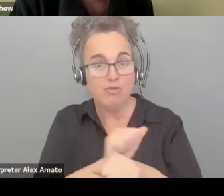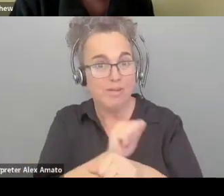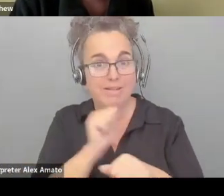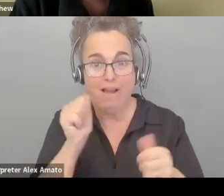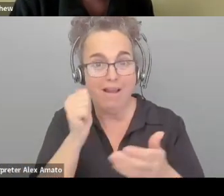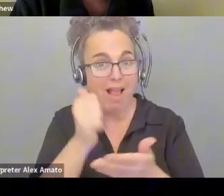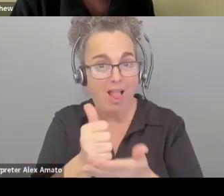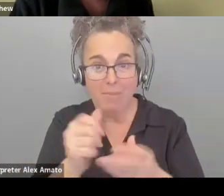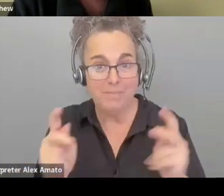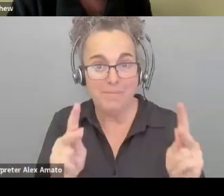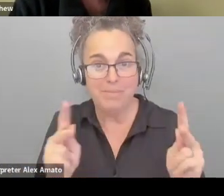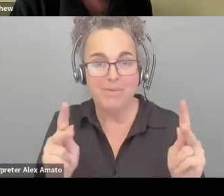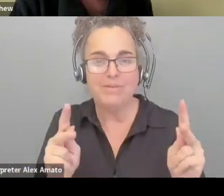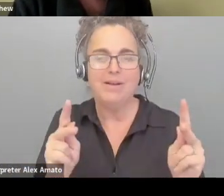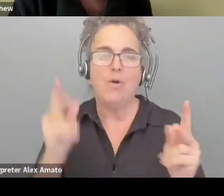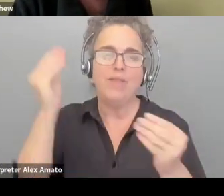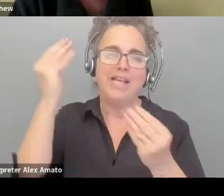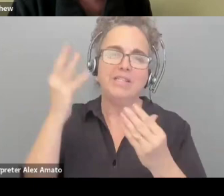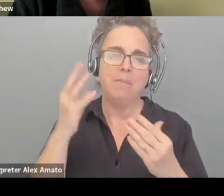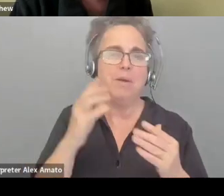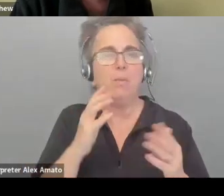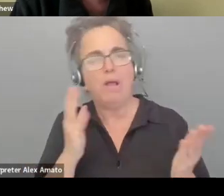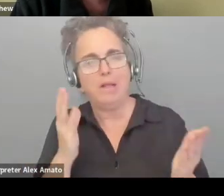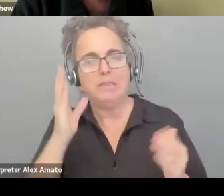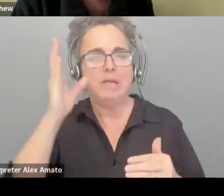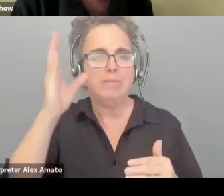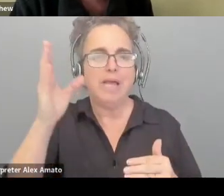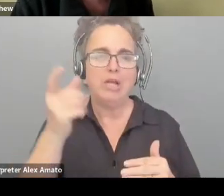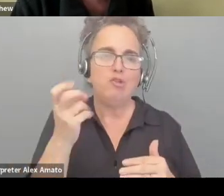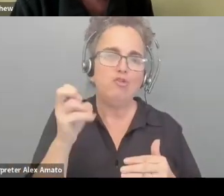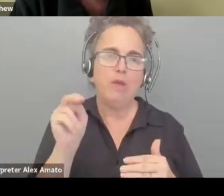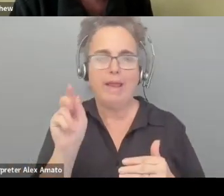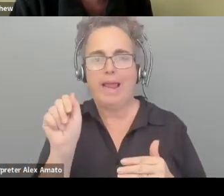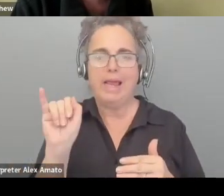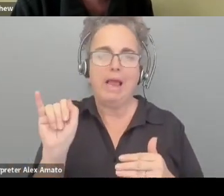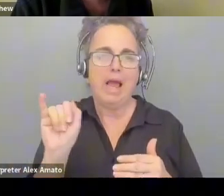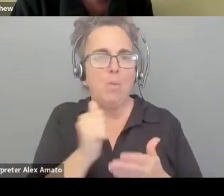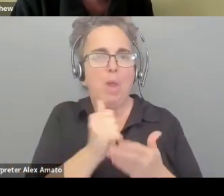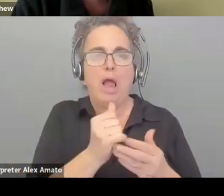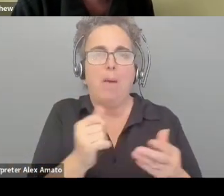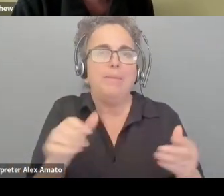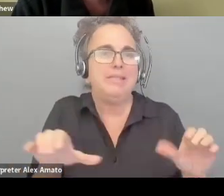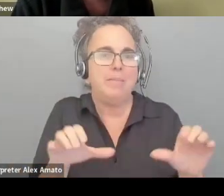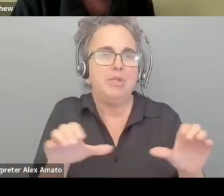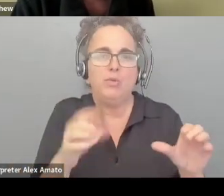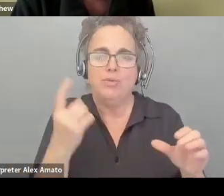Even though I'm told, well someday gen AI will be used to help someone do something in the world of disability.